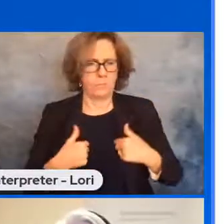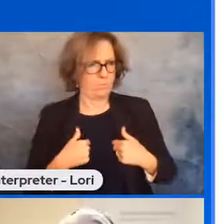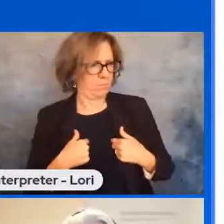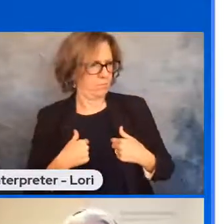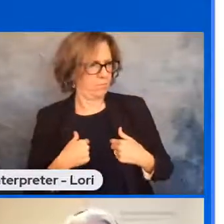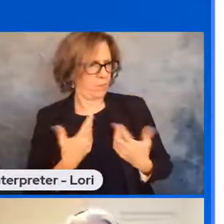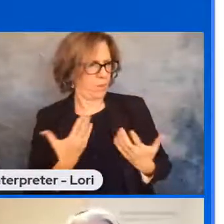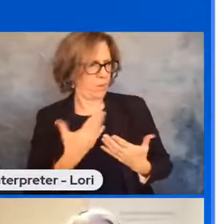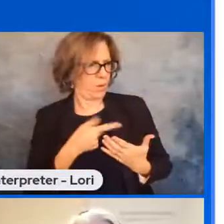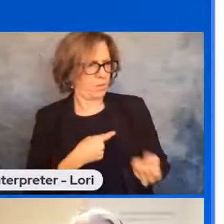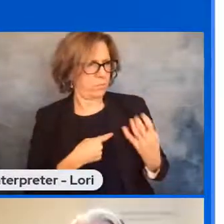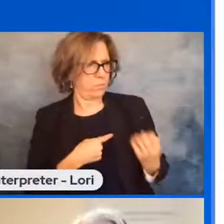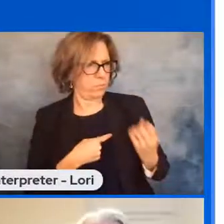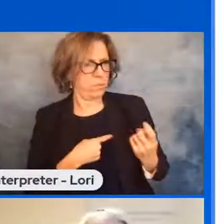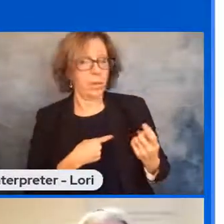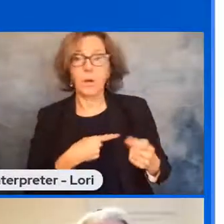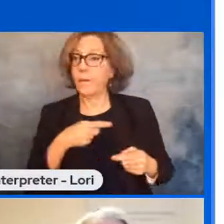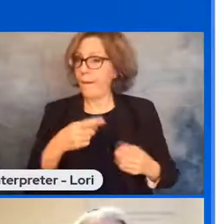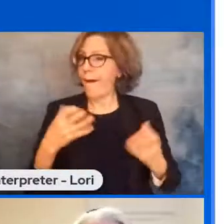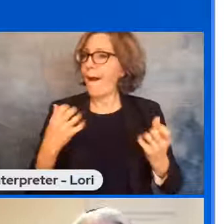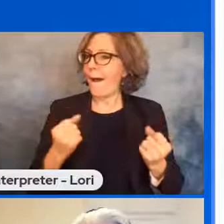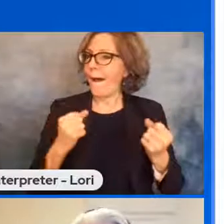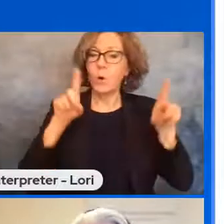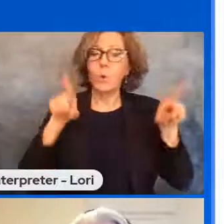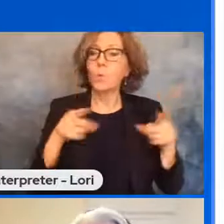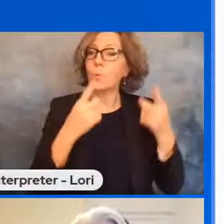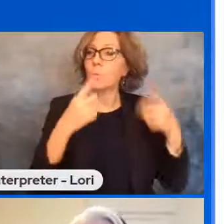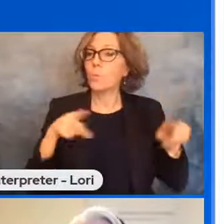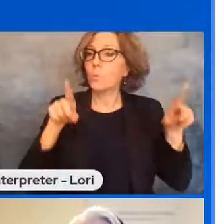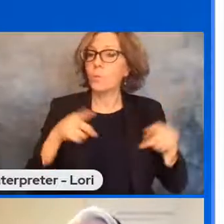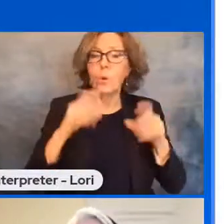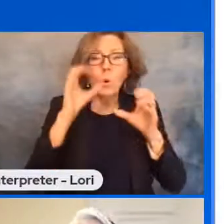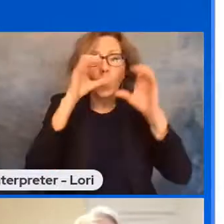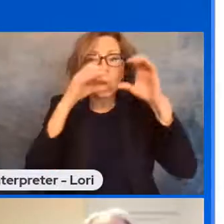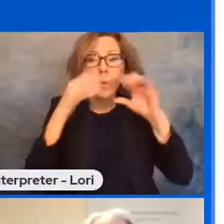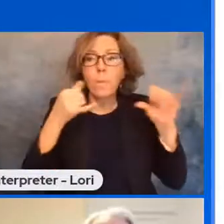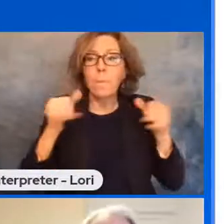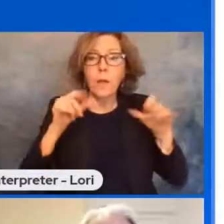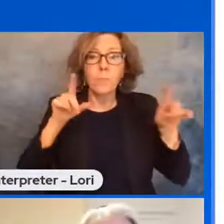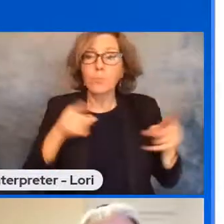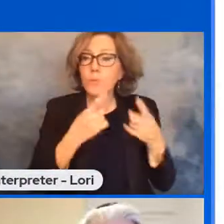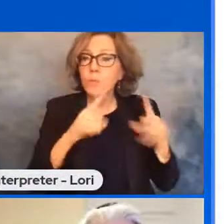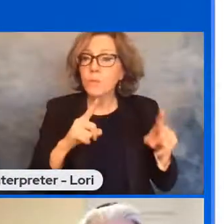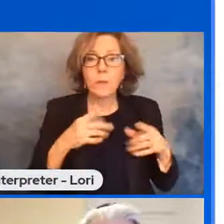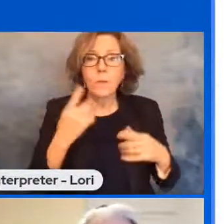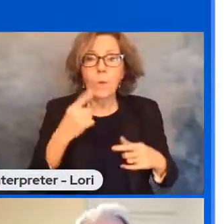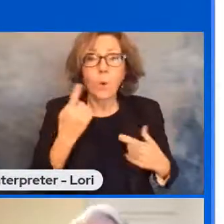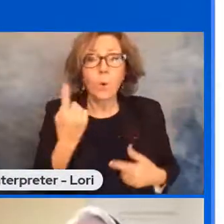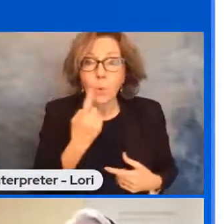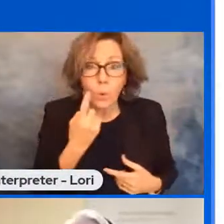And she said, this is Google Play Music for someone who's blind. I said, that's stupid. How do they use it?